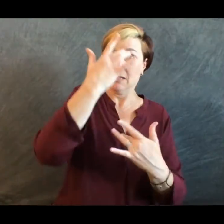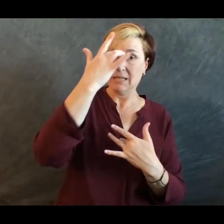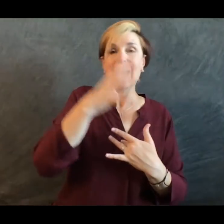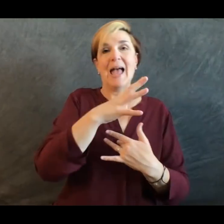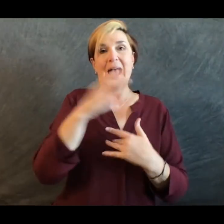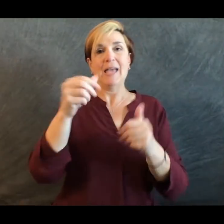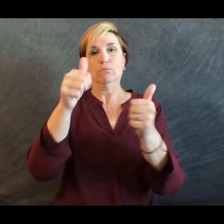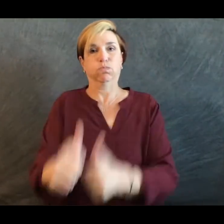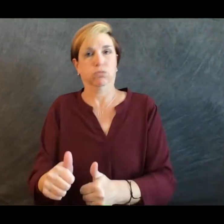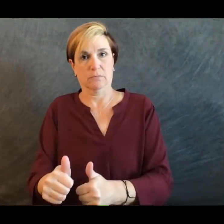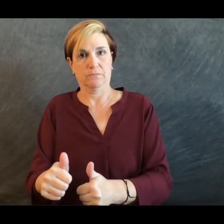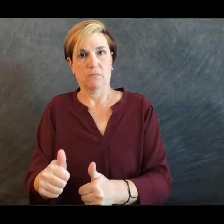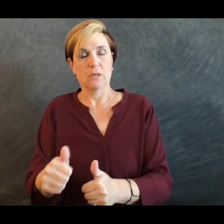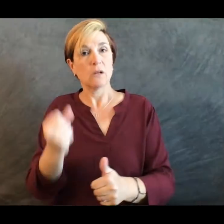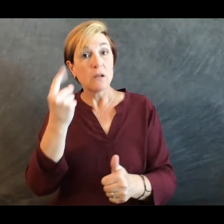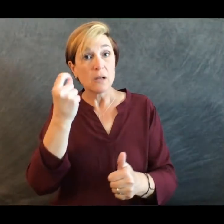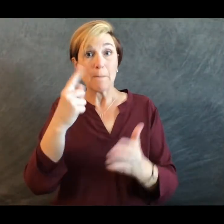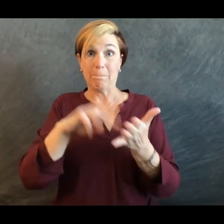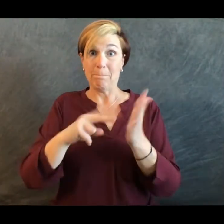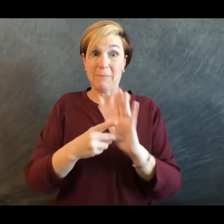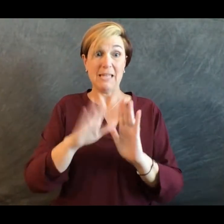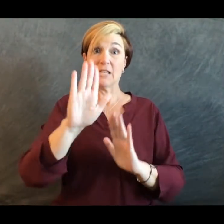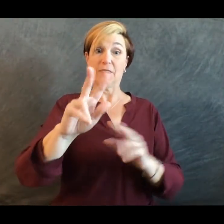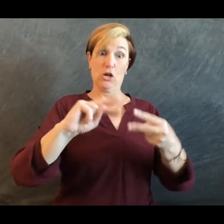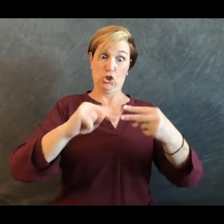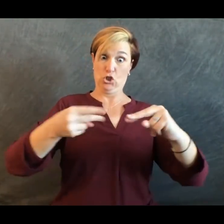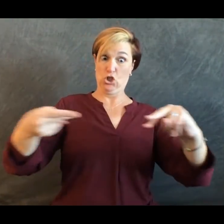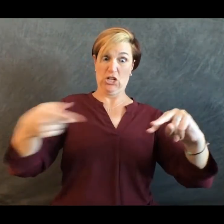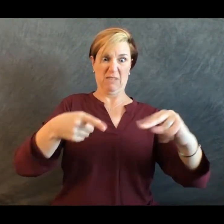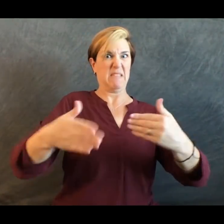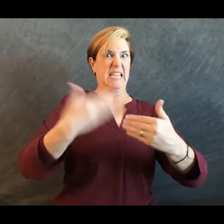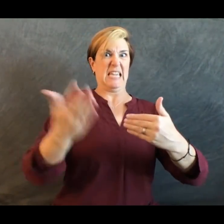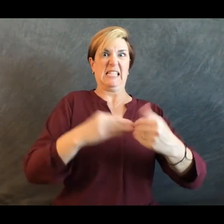color are biologically or genetically predisposed to get kovin 19 there is